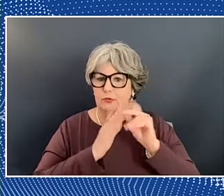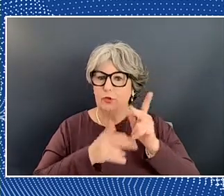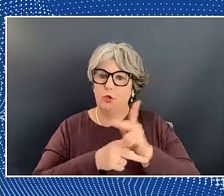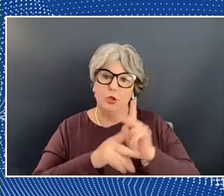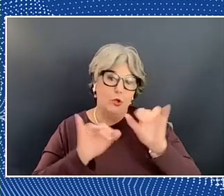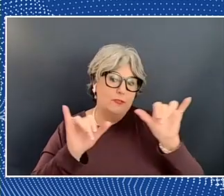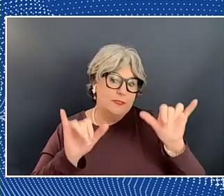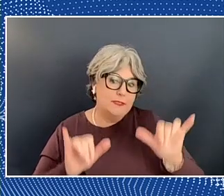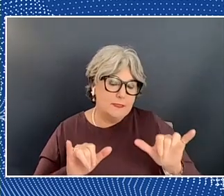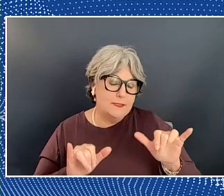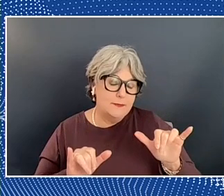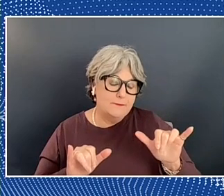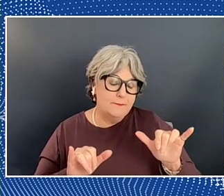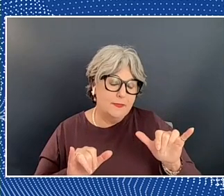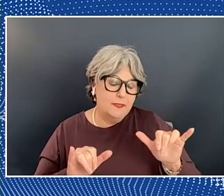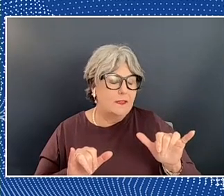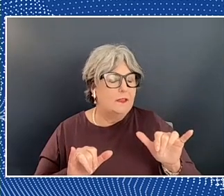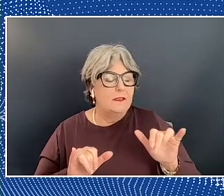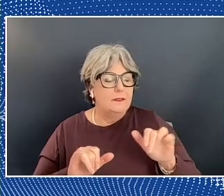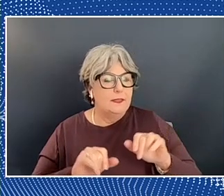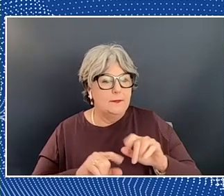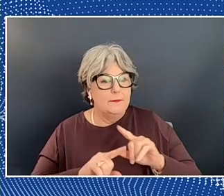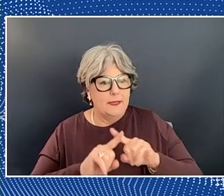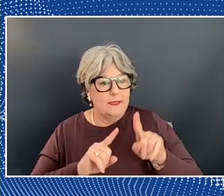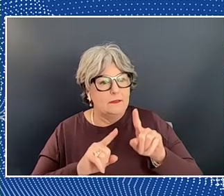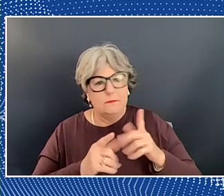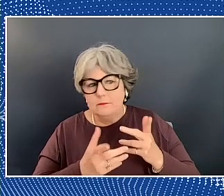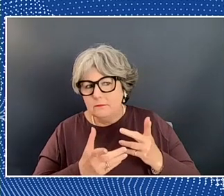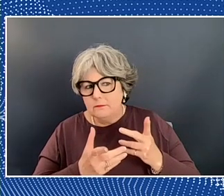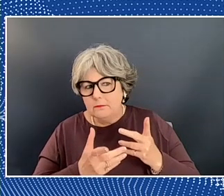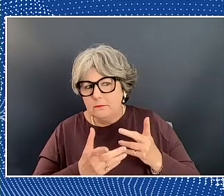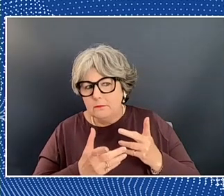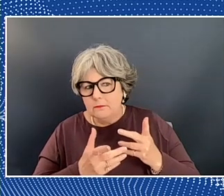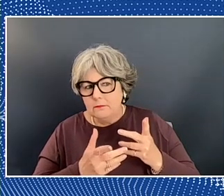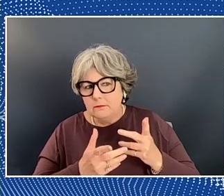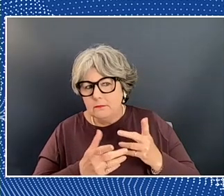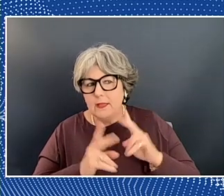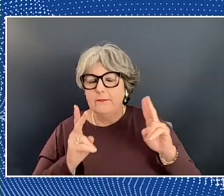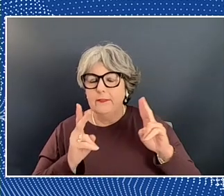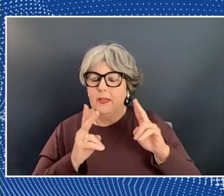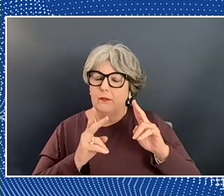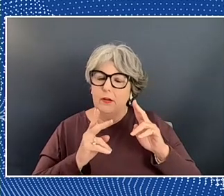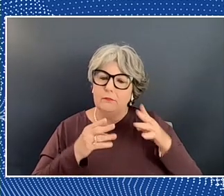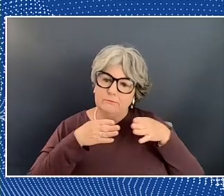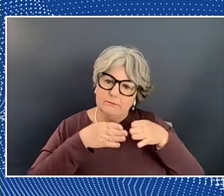make a very, very detailed or not detailed, but a very, very narrow drafting of them inapplicable.